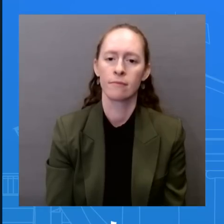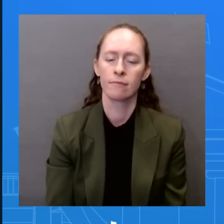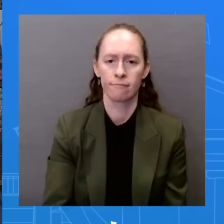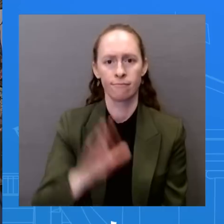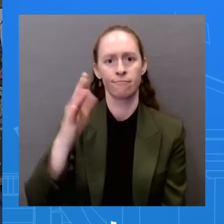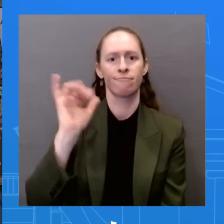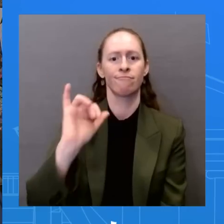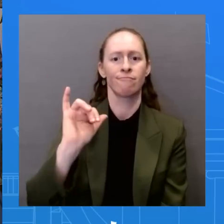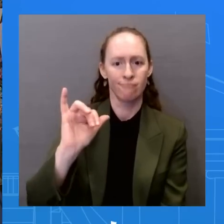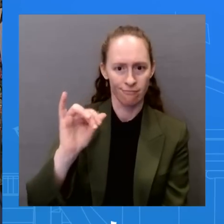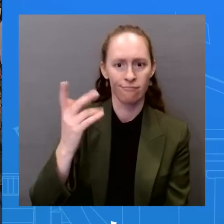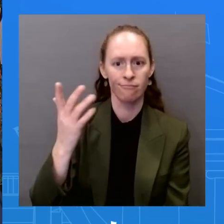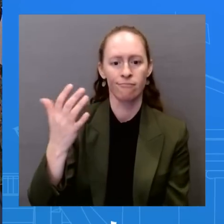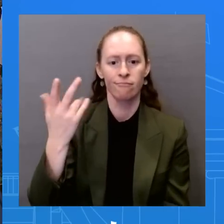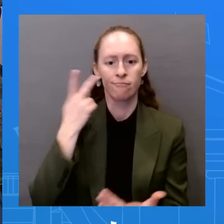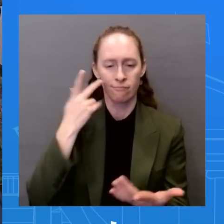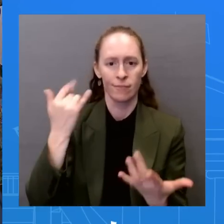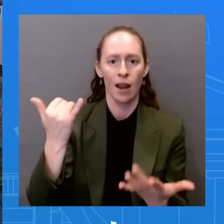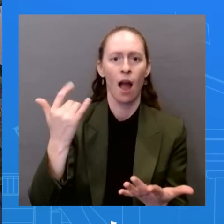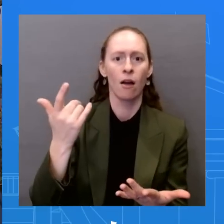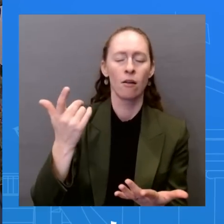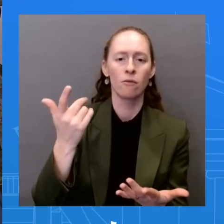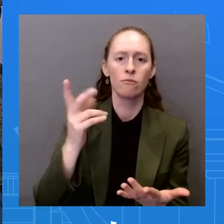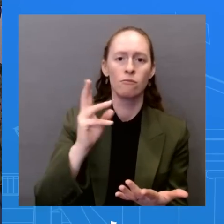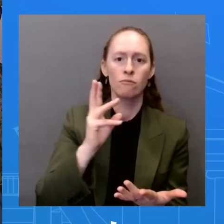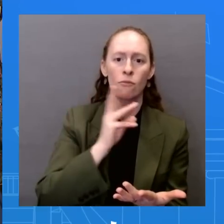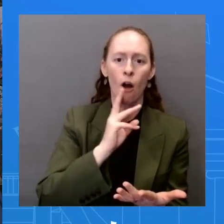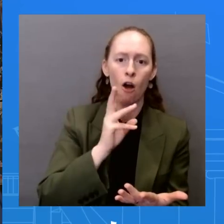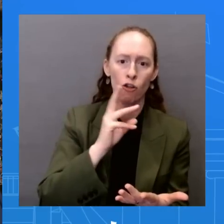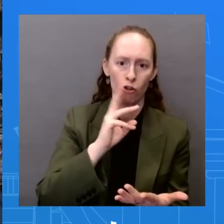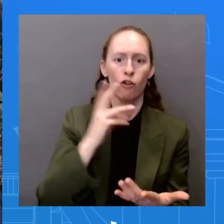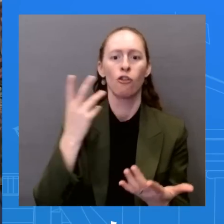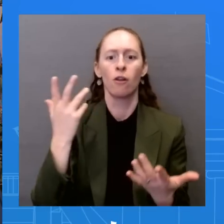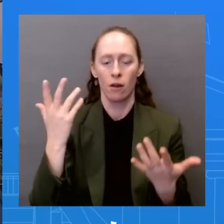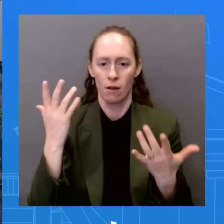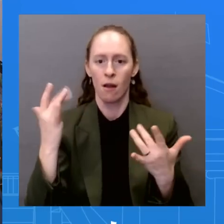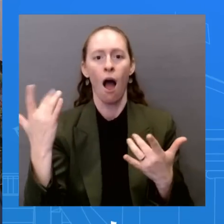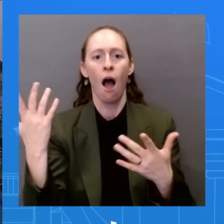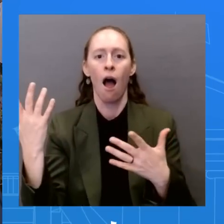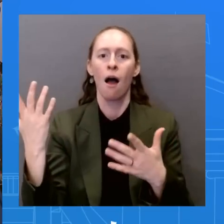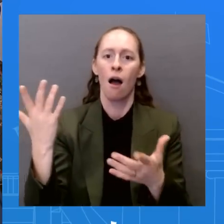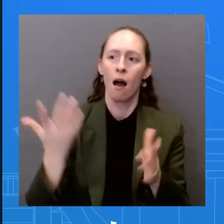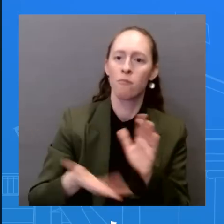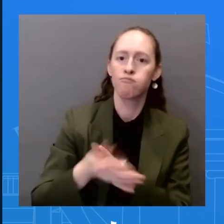The President said last week he had no plans to travel to Jackson. Does that remain the case? Ms. Jean-Pierre: So, as you know,